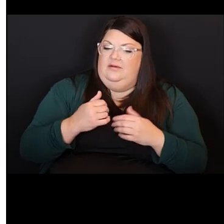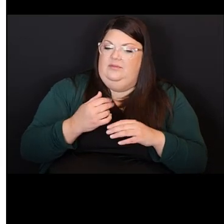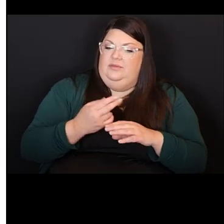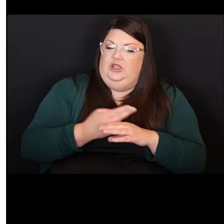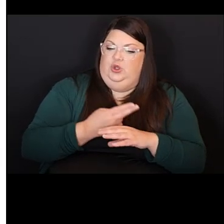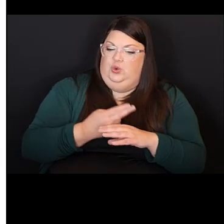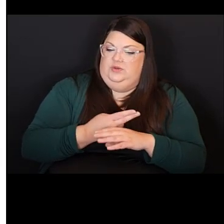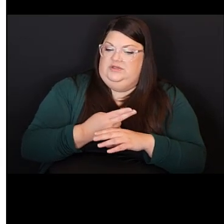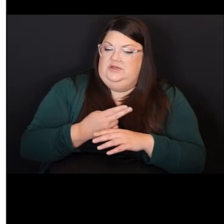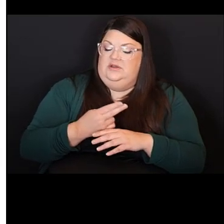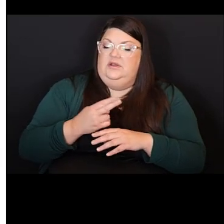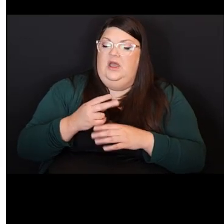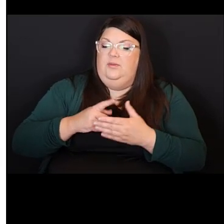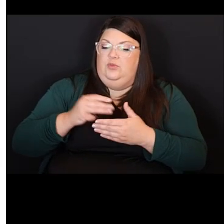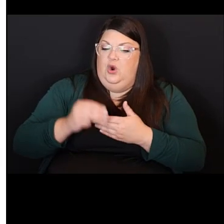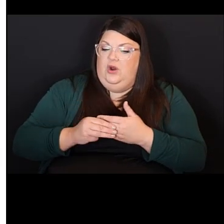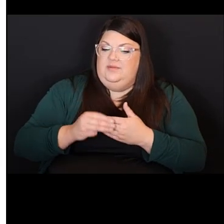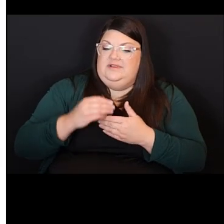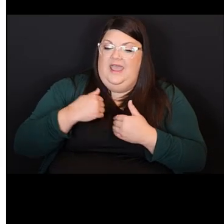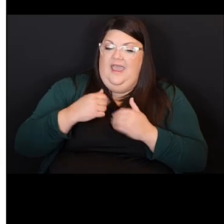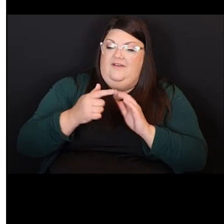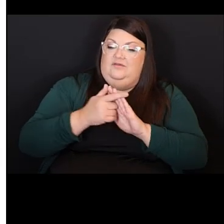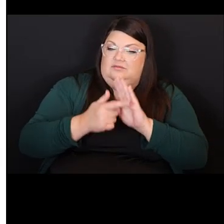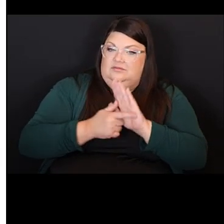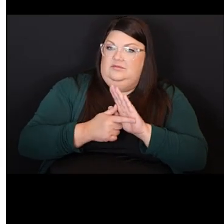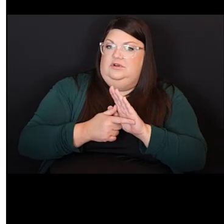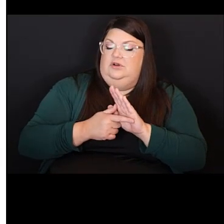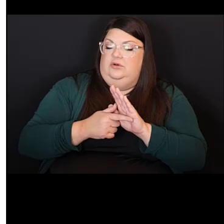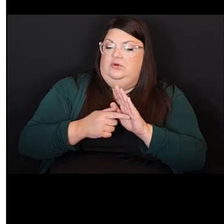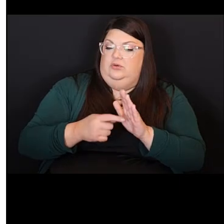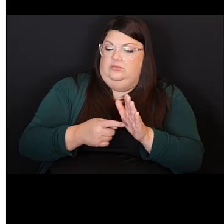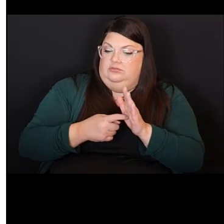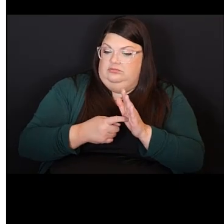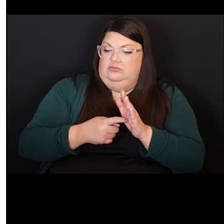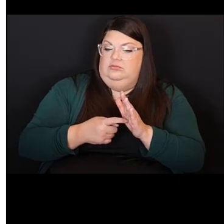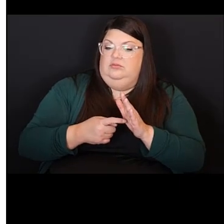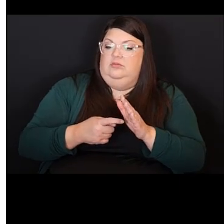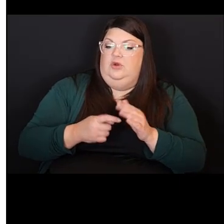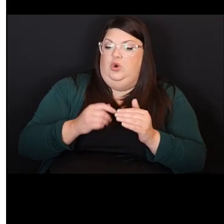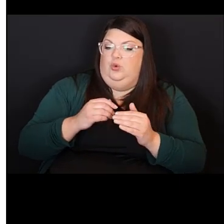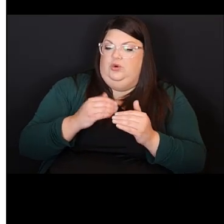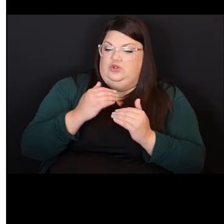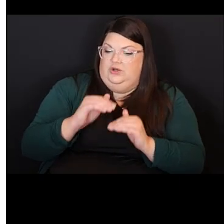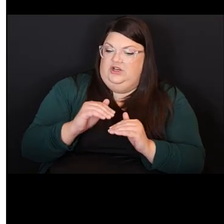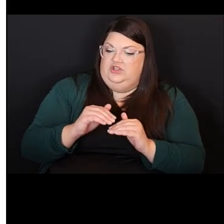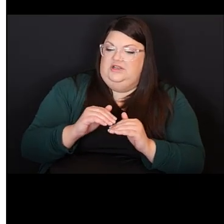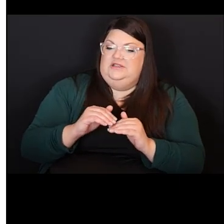restrictions on the indirect cost rate. No documentation is required to justify the